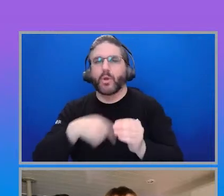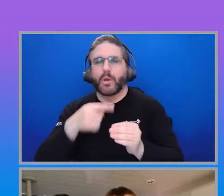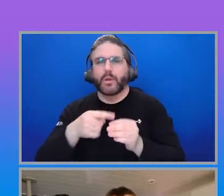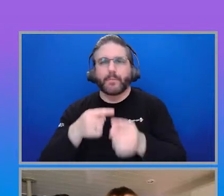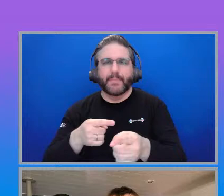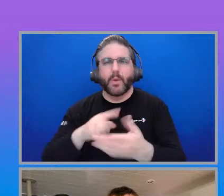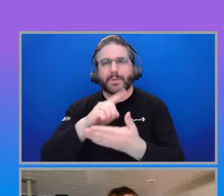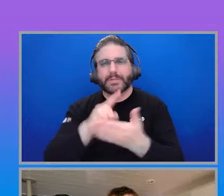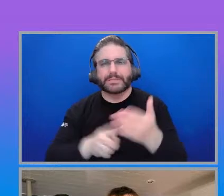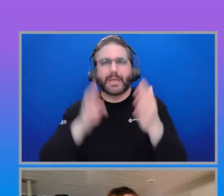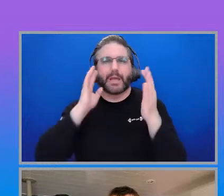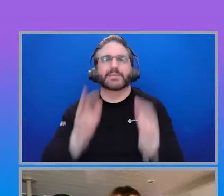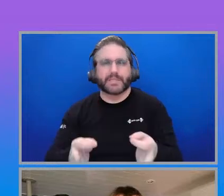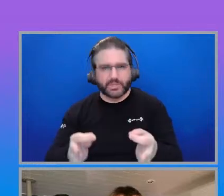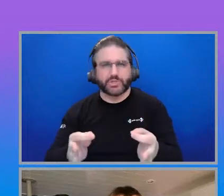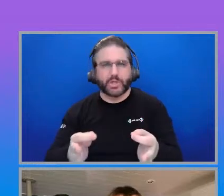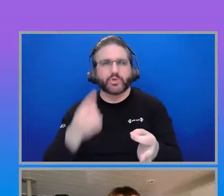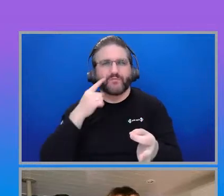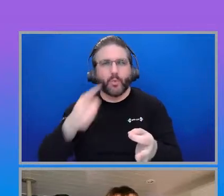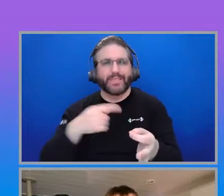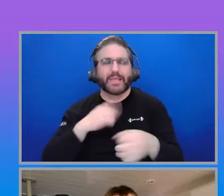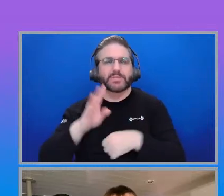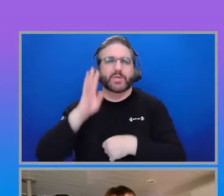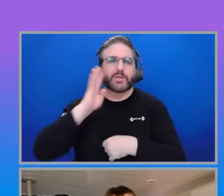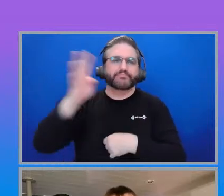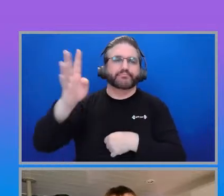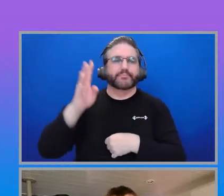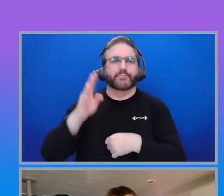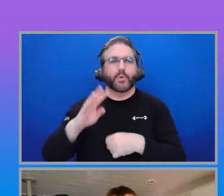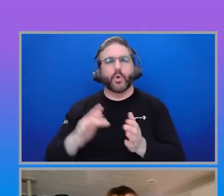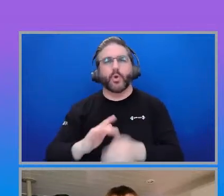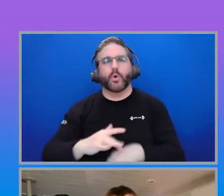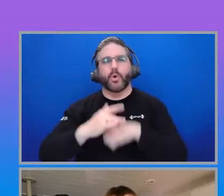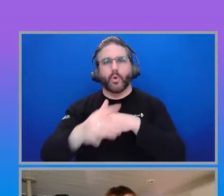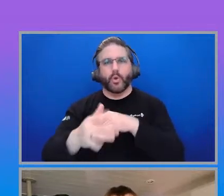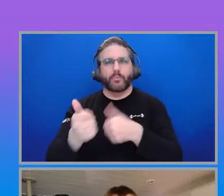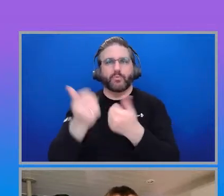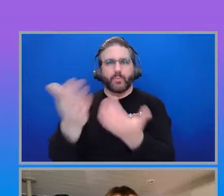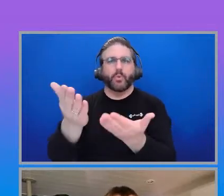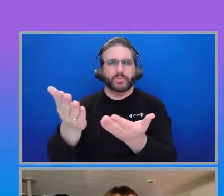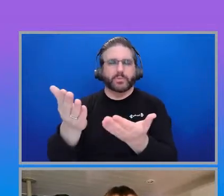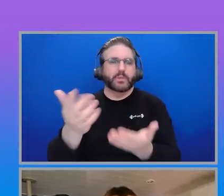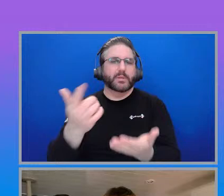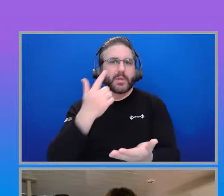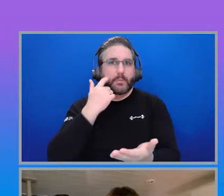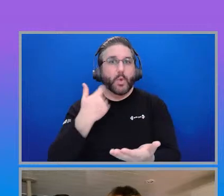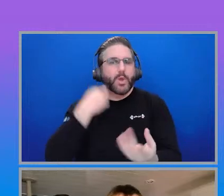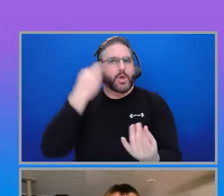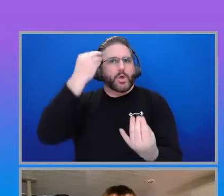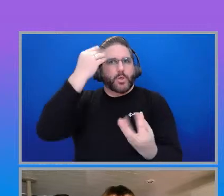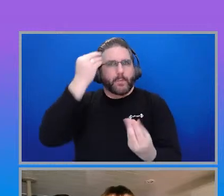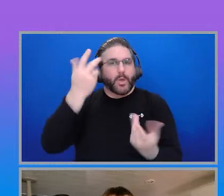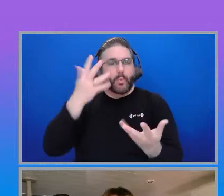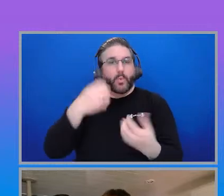decisions that went into the draft proposal, because there's been a lot of thought put into